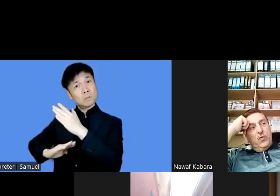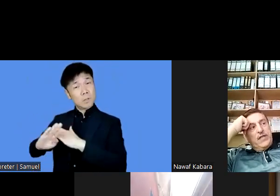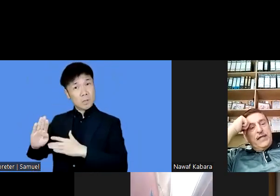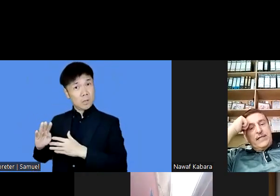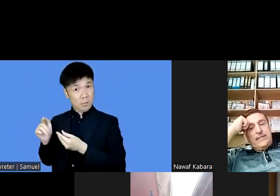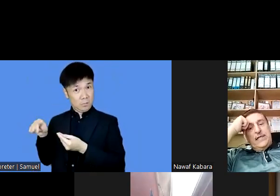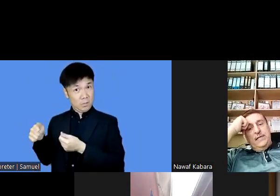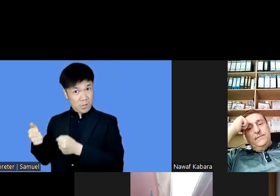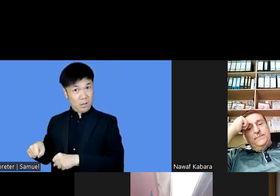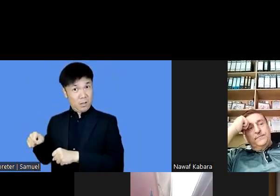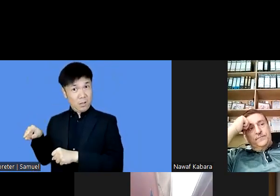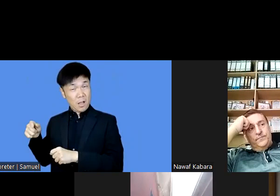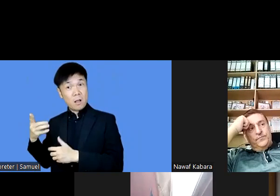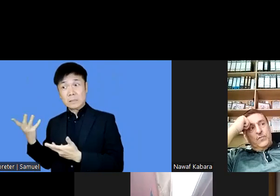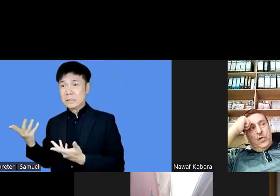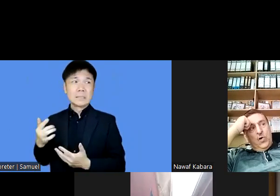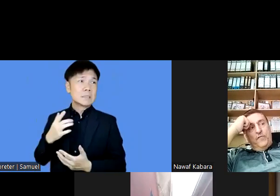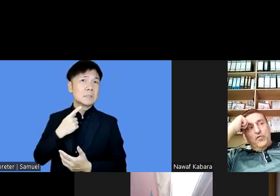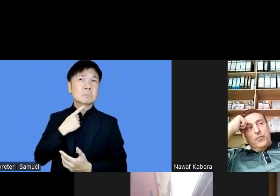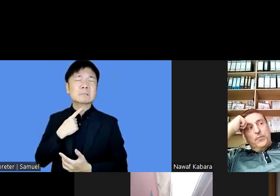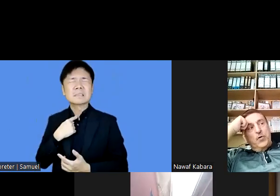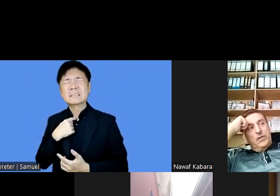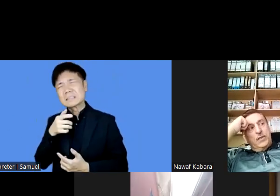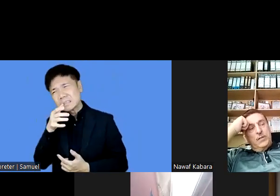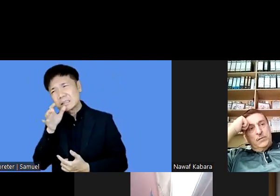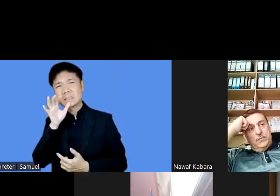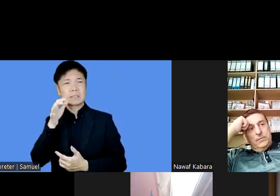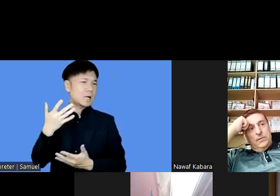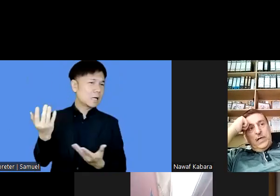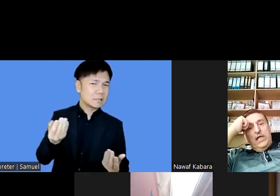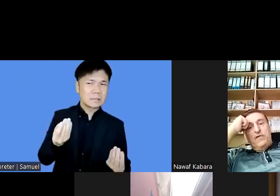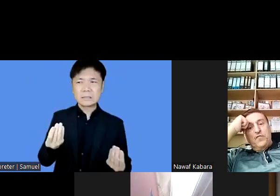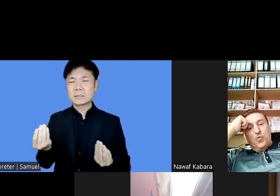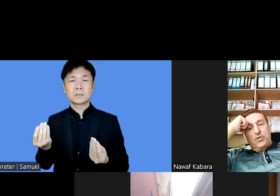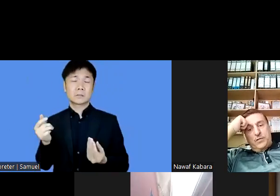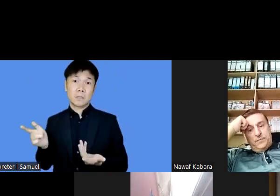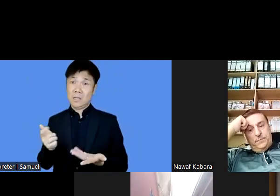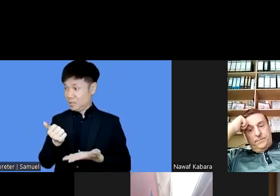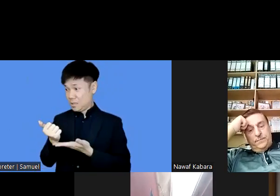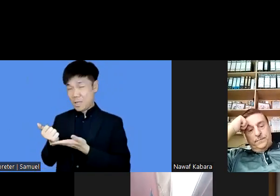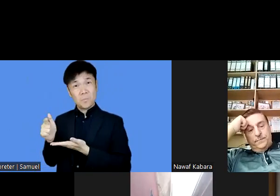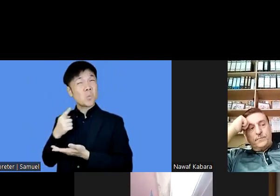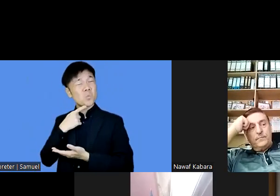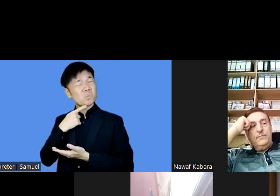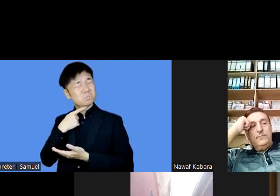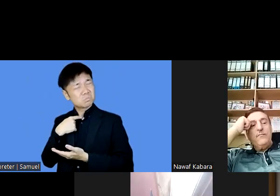with their destiny of no support even for water.